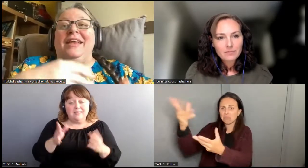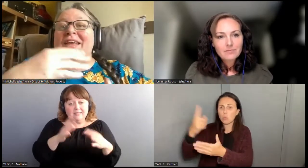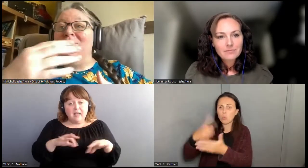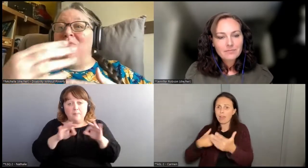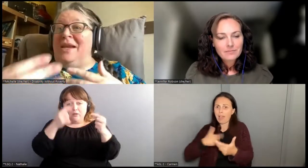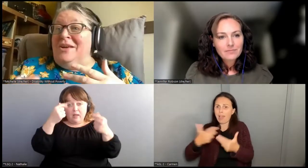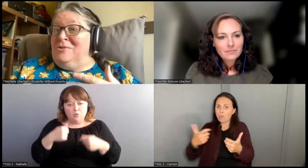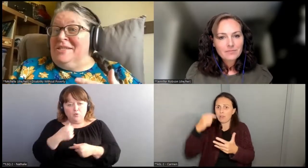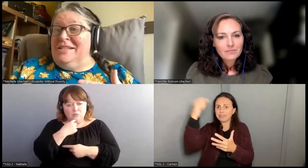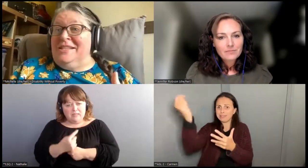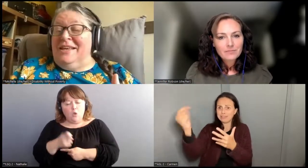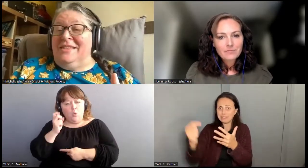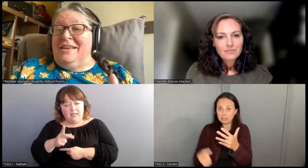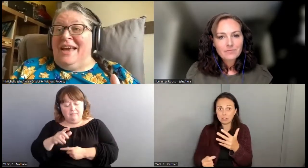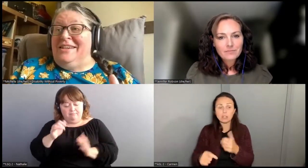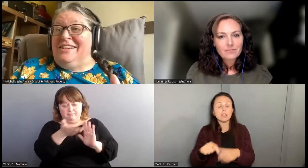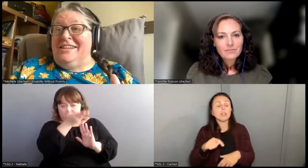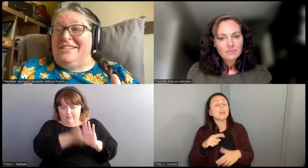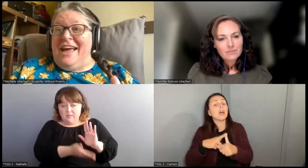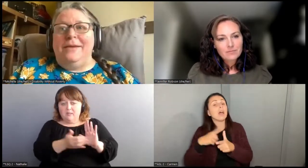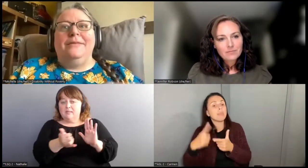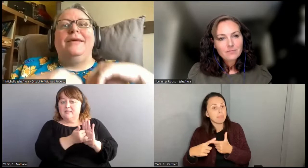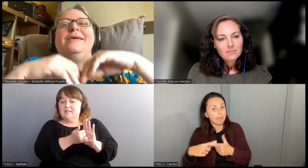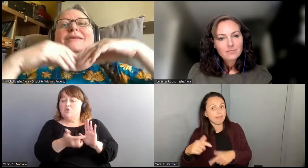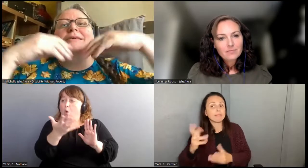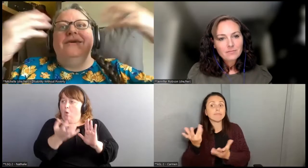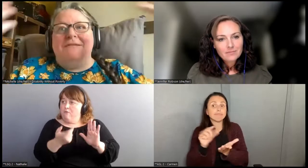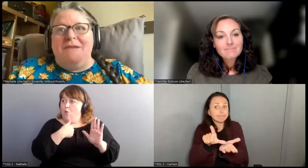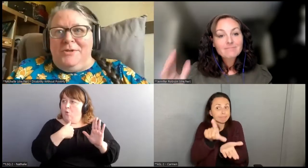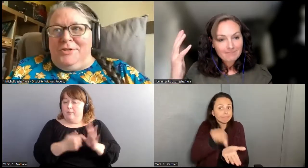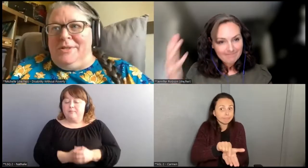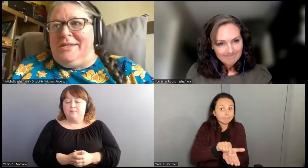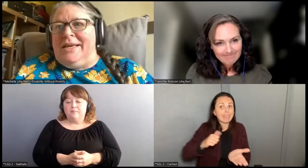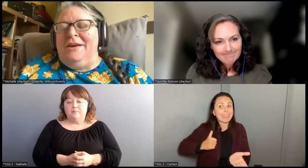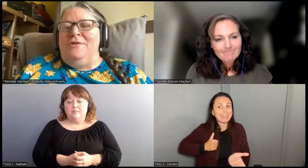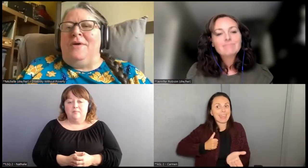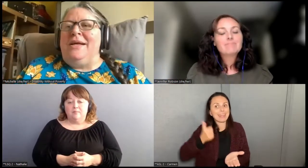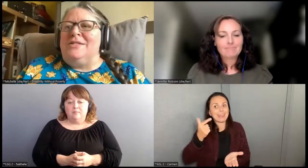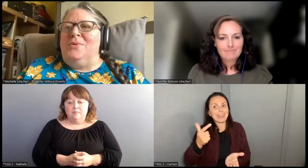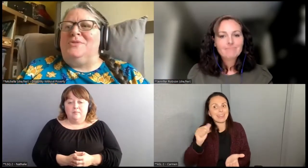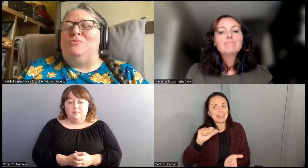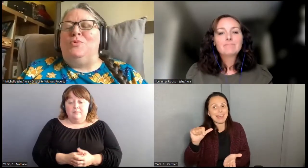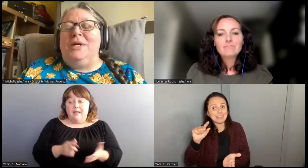AND THEN EVEN WHEN IT GOES INTO THE CANADA GAZETTE, THERE'S ANOTHER OPPORTUNITY. IT IS